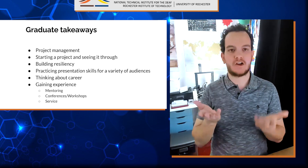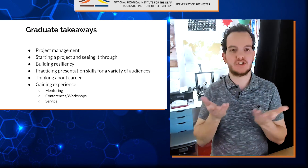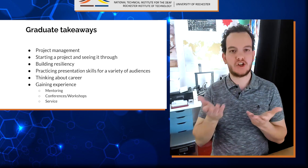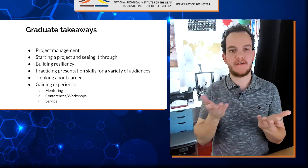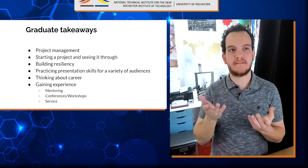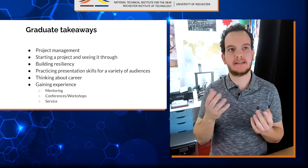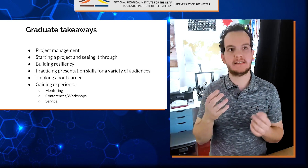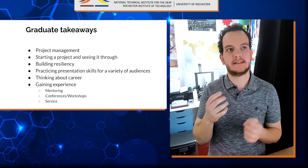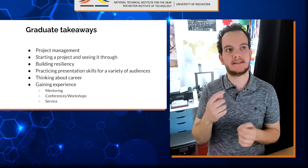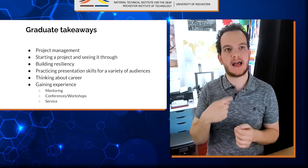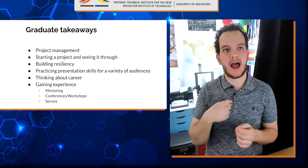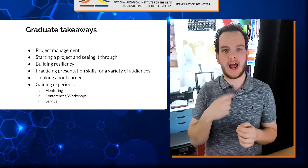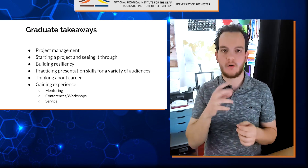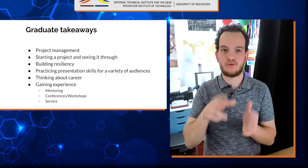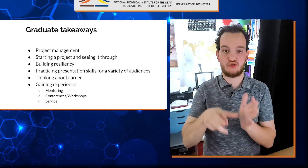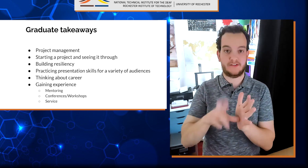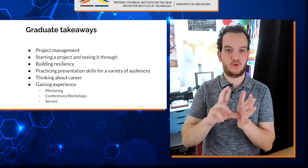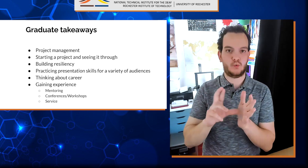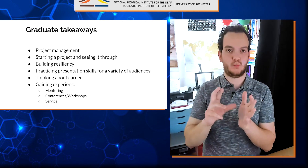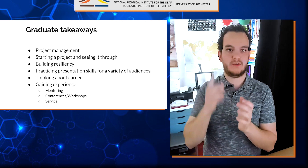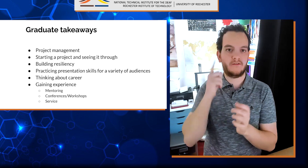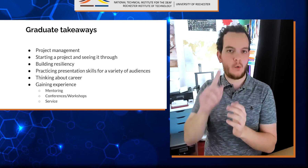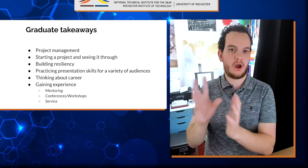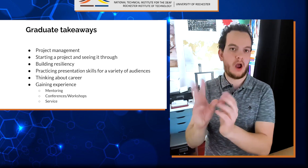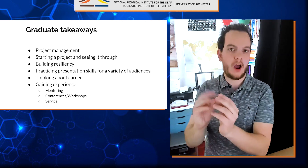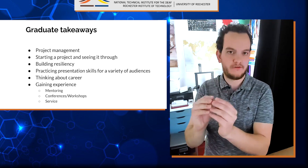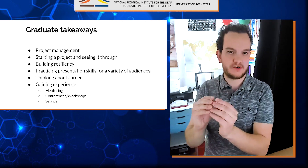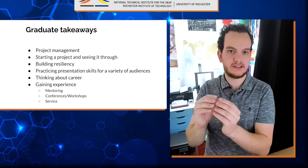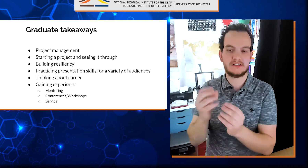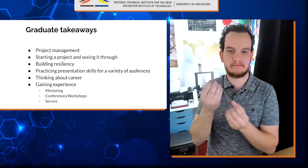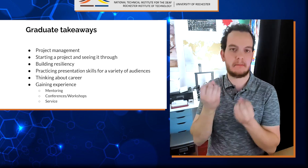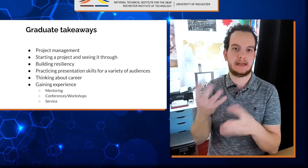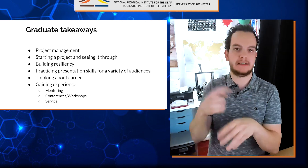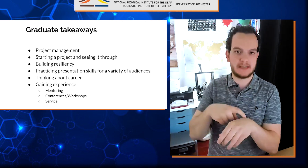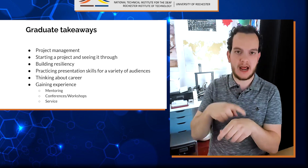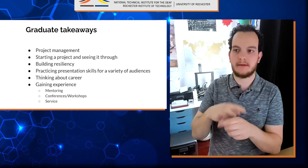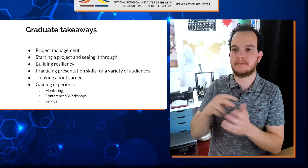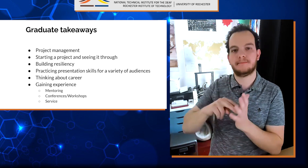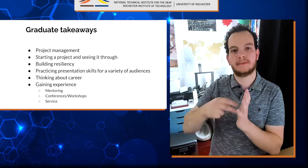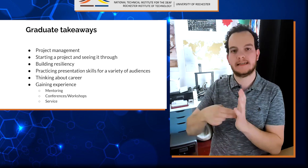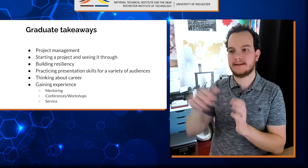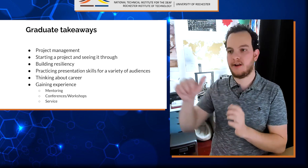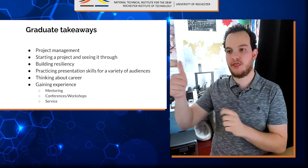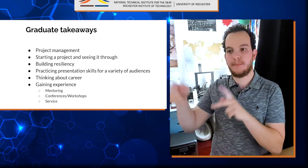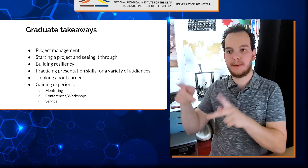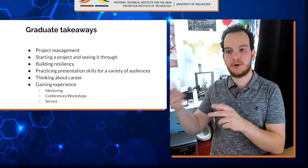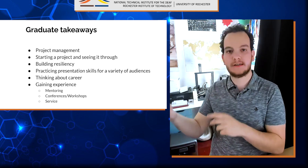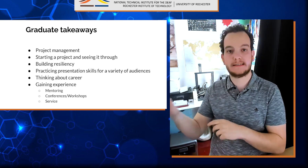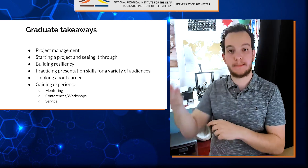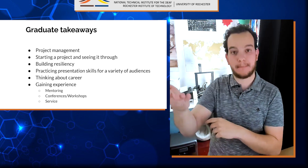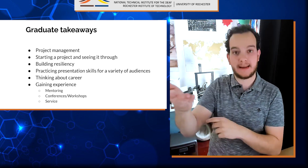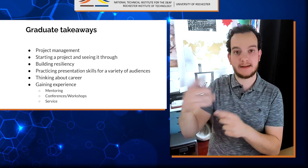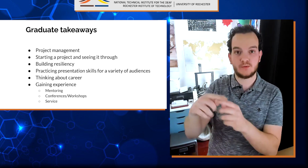And service. I've also been on a panel to review submissions